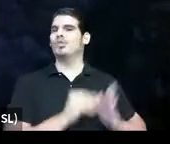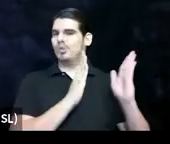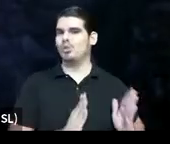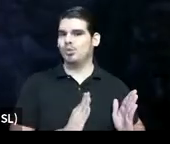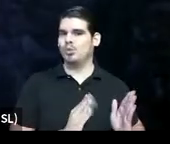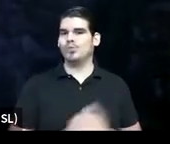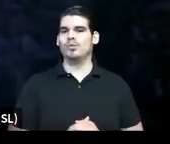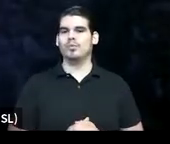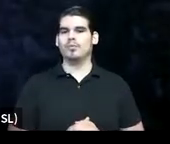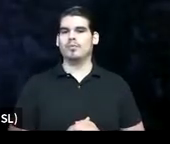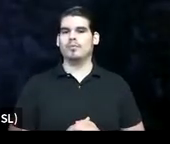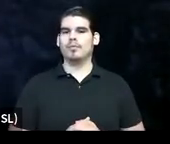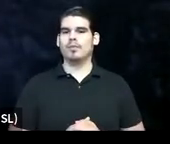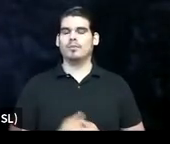that they get to who they need to go.